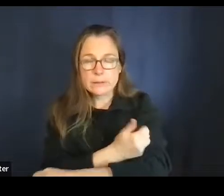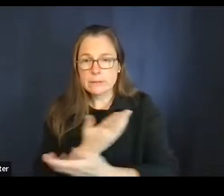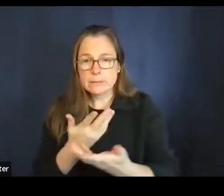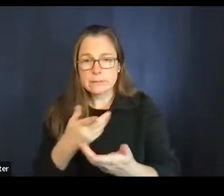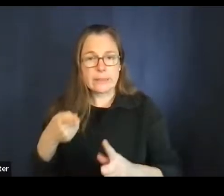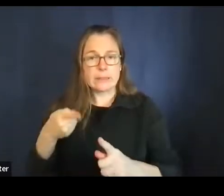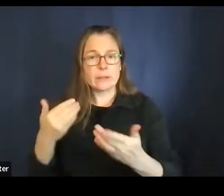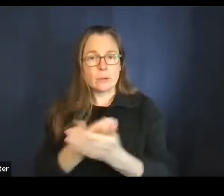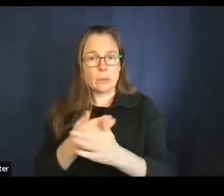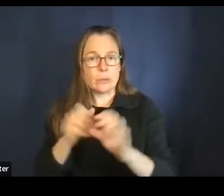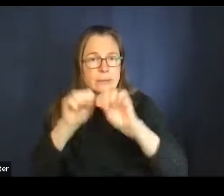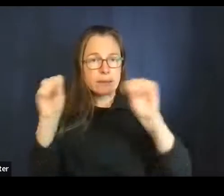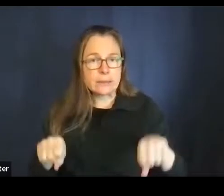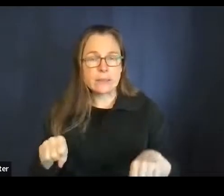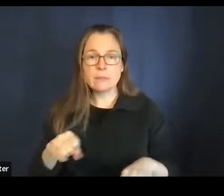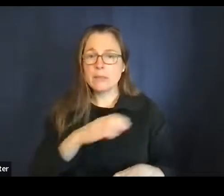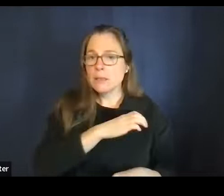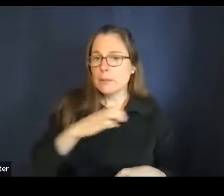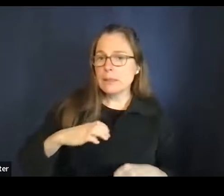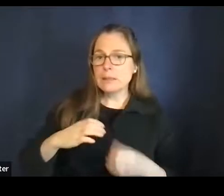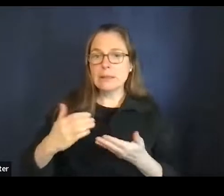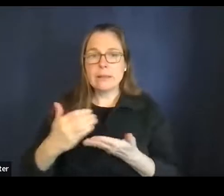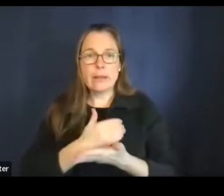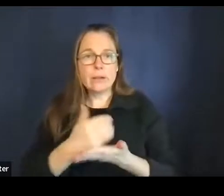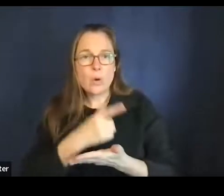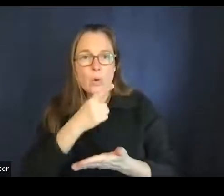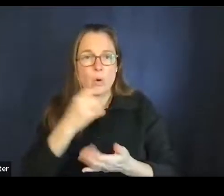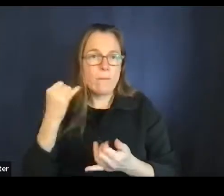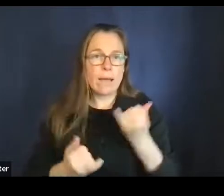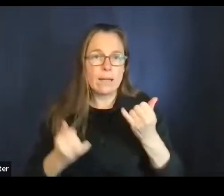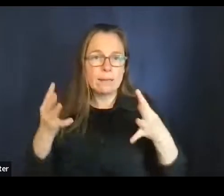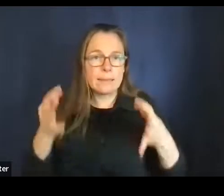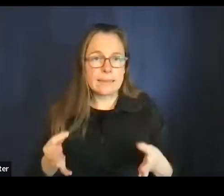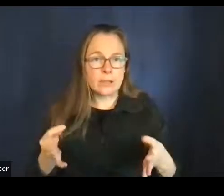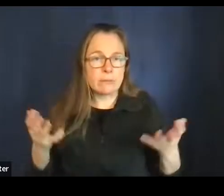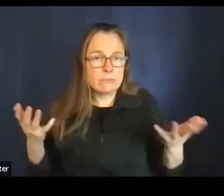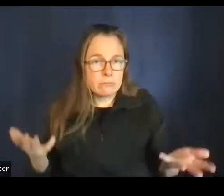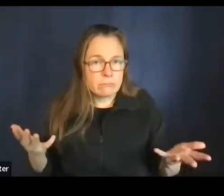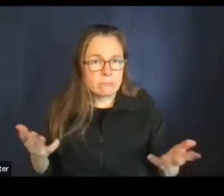As far as committees go, as far as salaries, I guess, within that ambiguity.